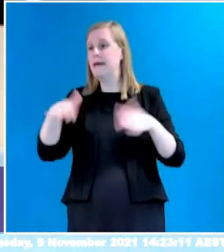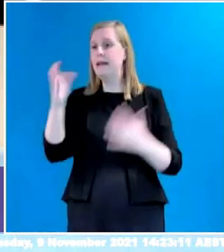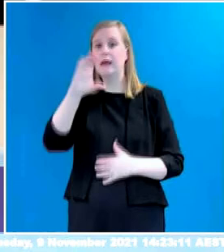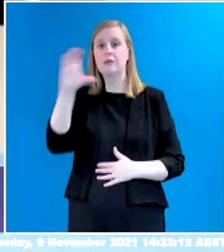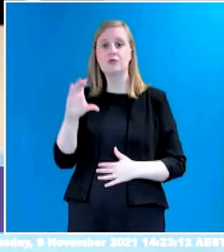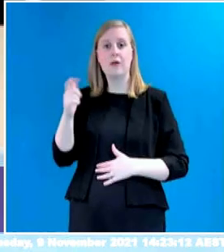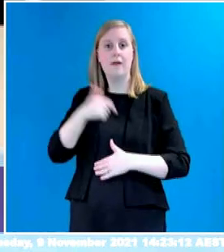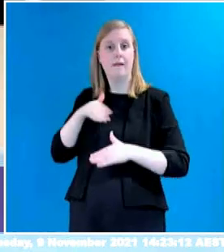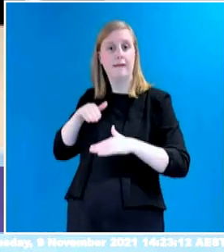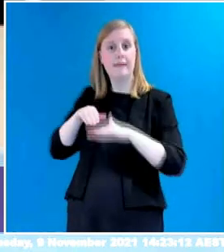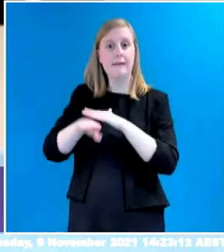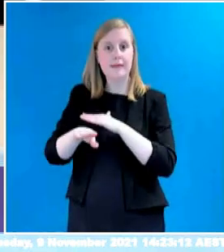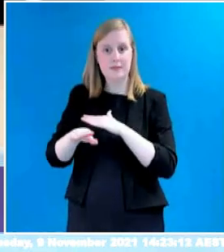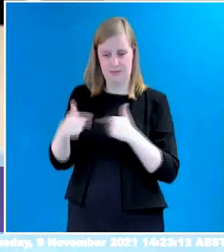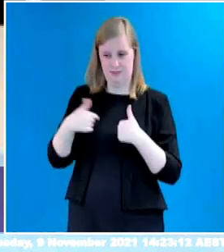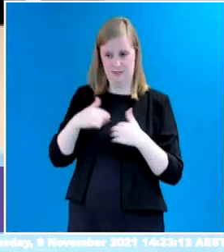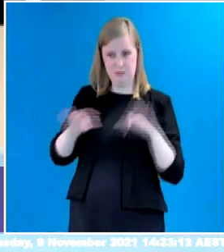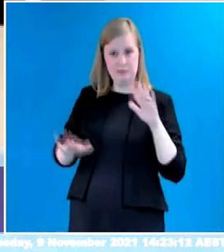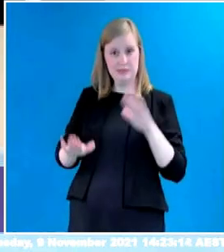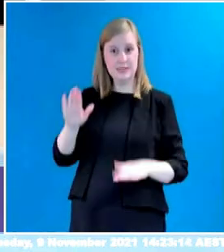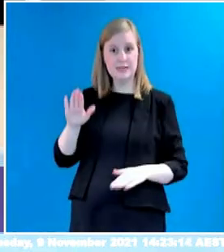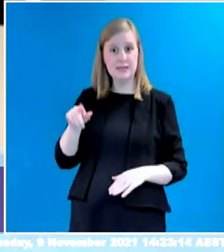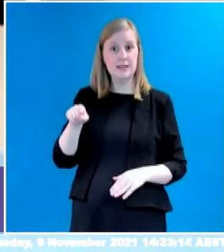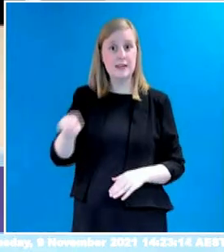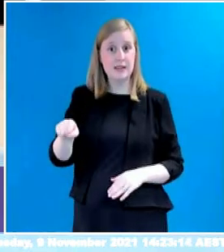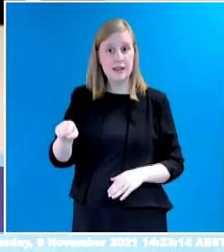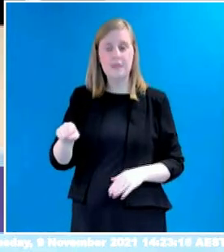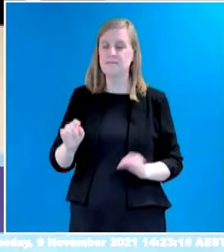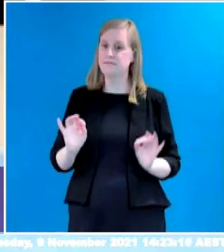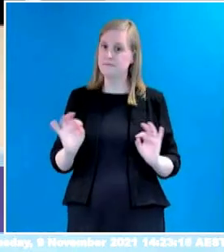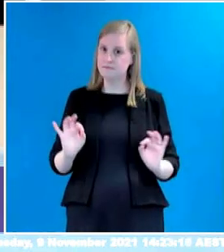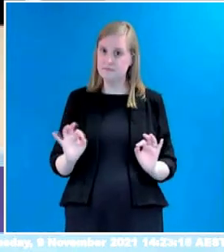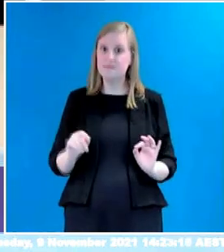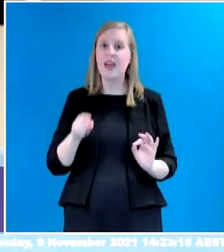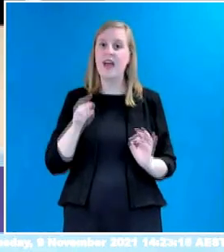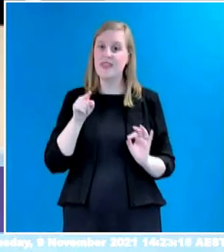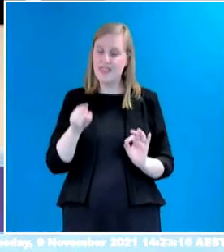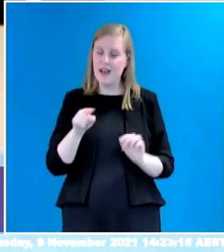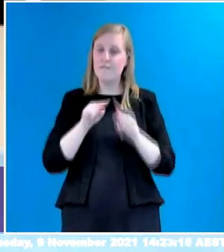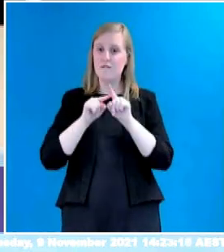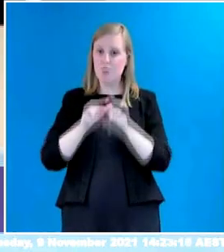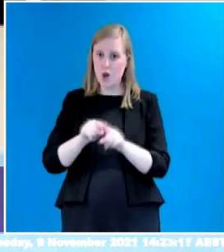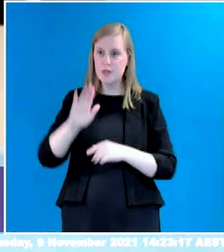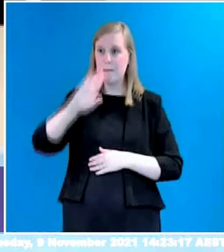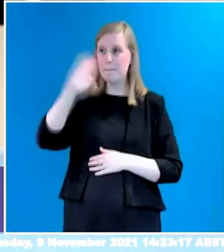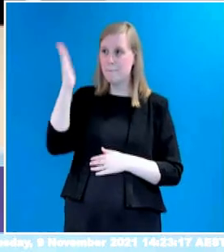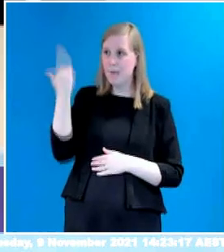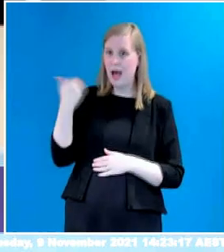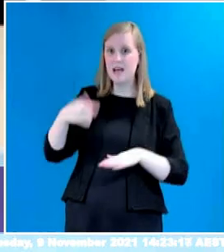That is consistent with jurisprudence and committee discussions from the